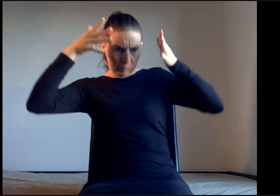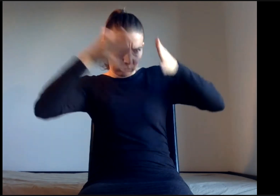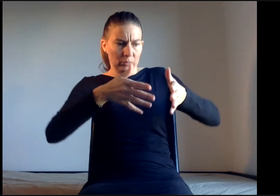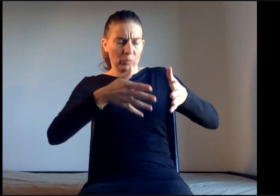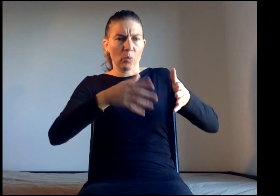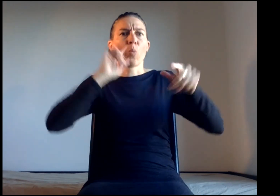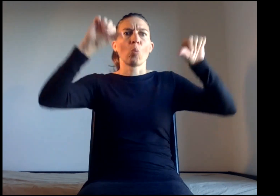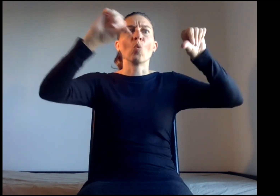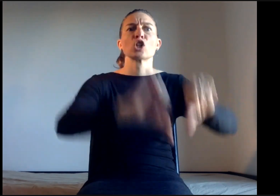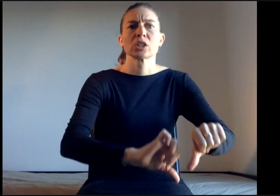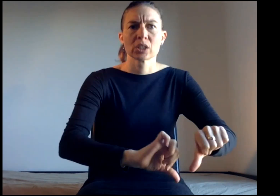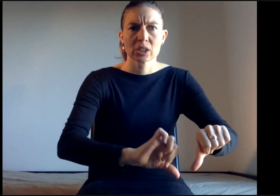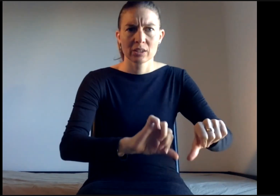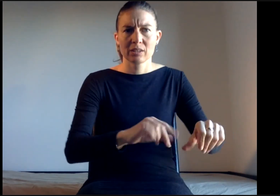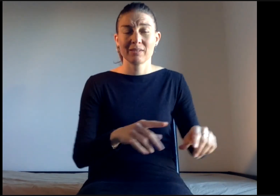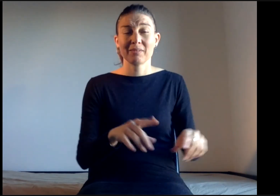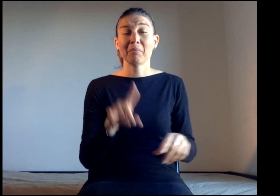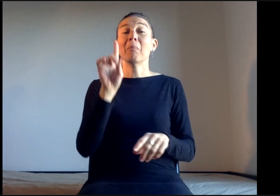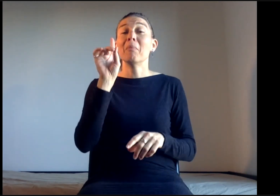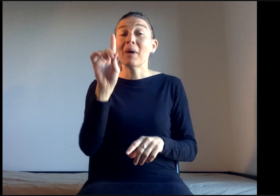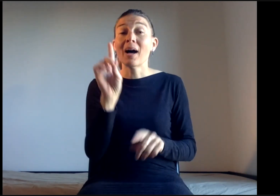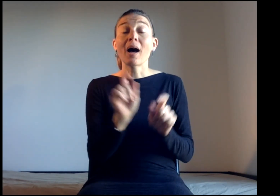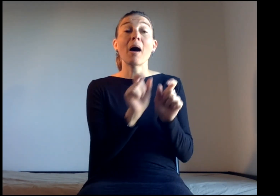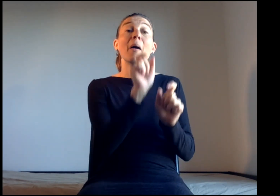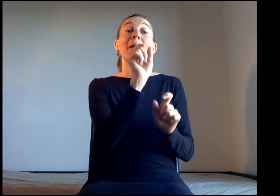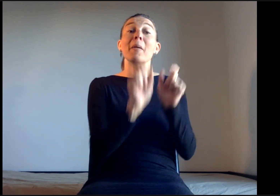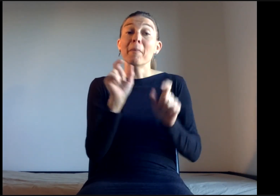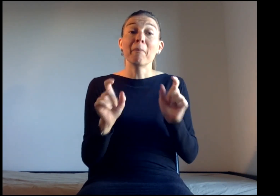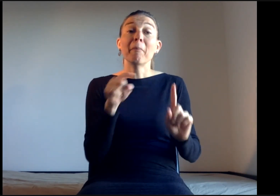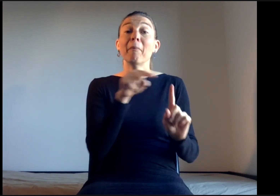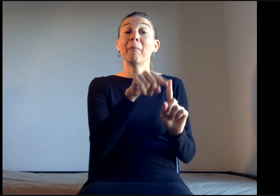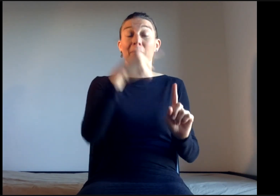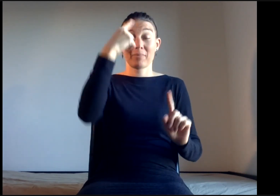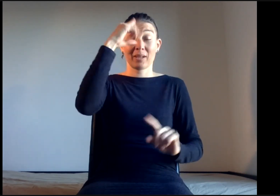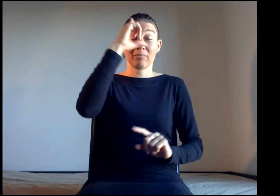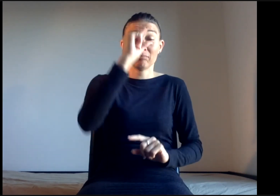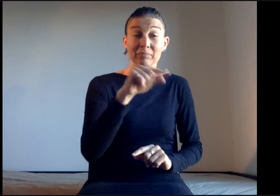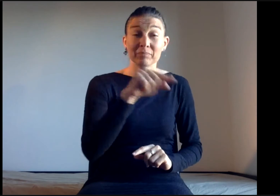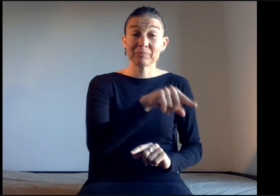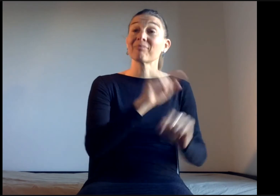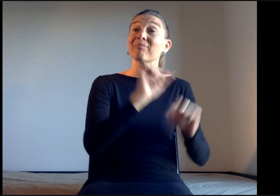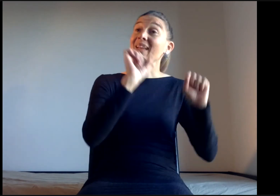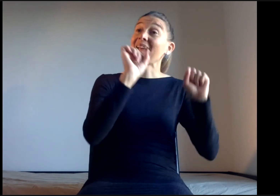being denied access to healthcare like we've seen the official attempts